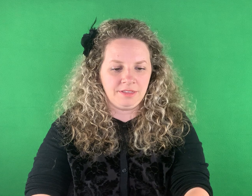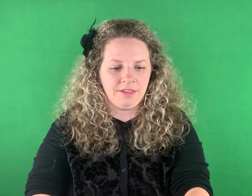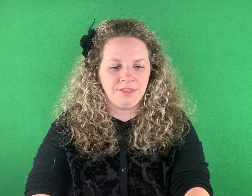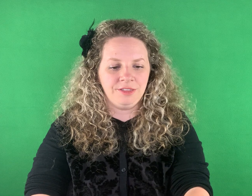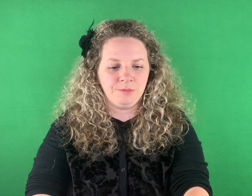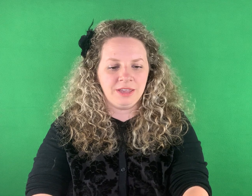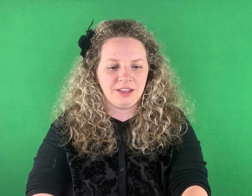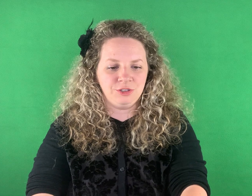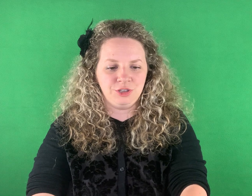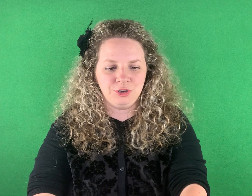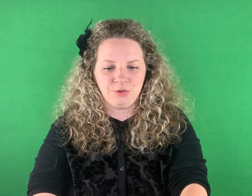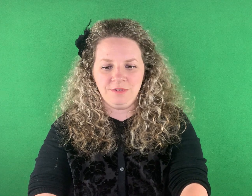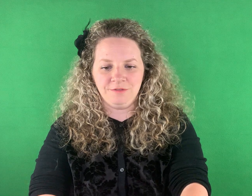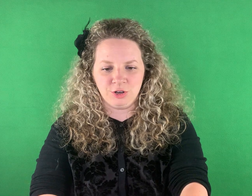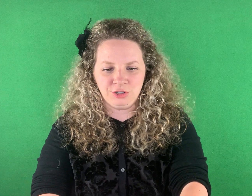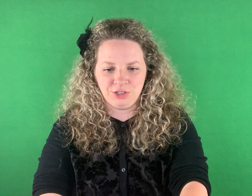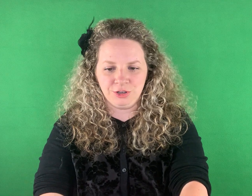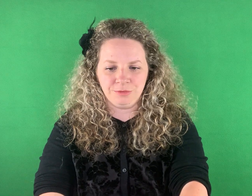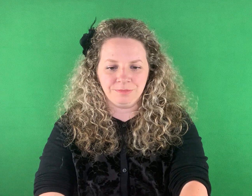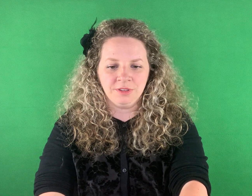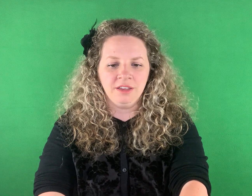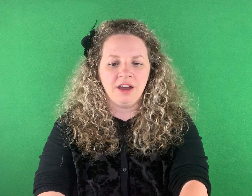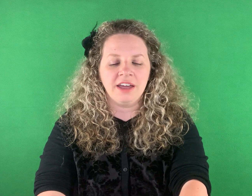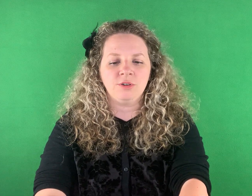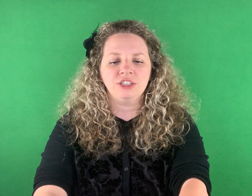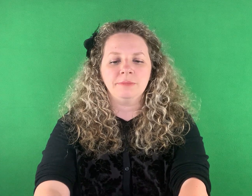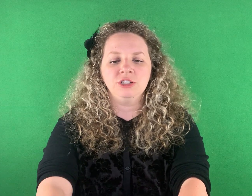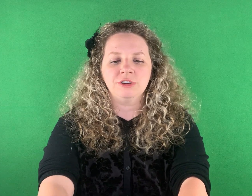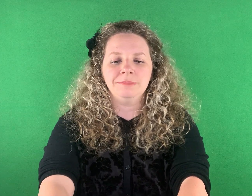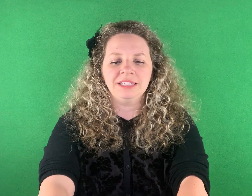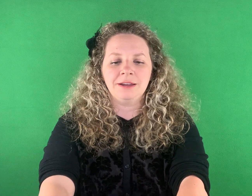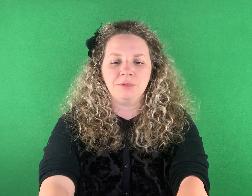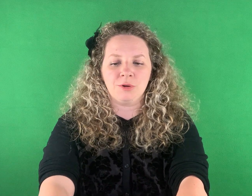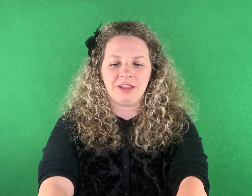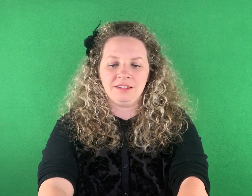Then verse 2: “I watched my dreams get broken”